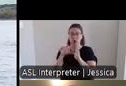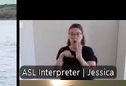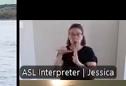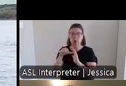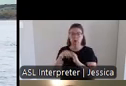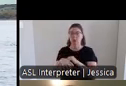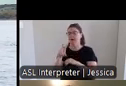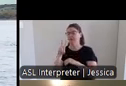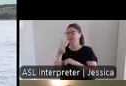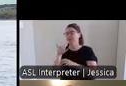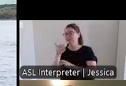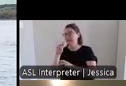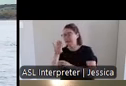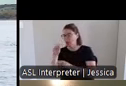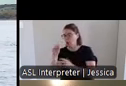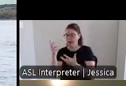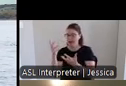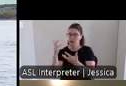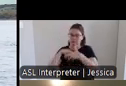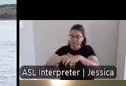and you are embedding that player into your Manifold book.